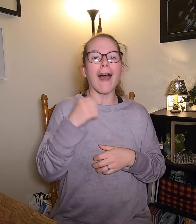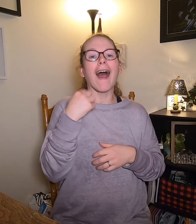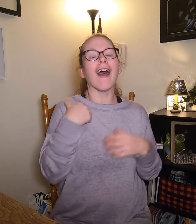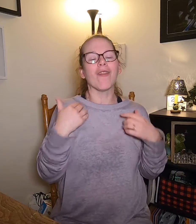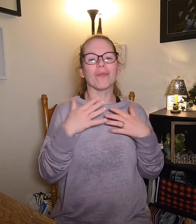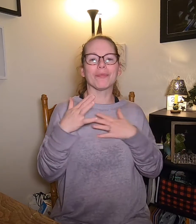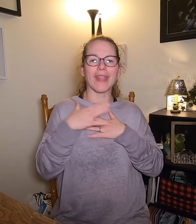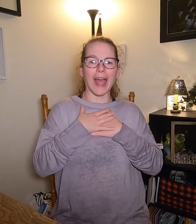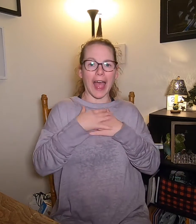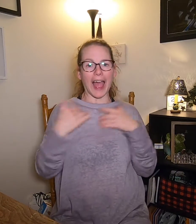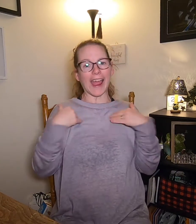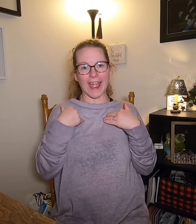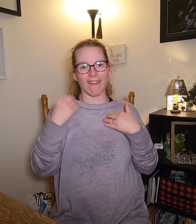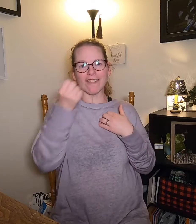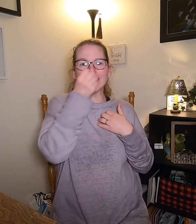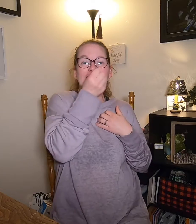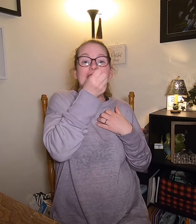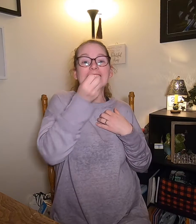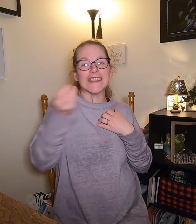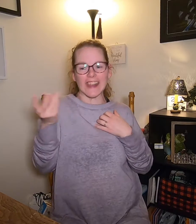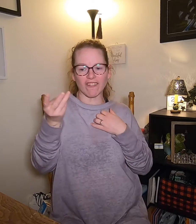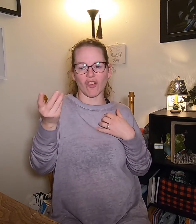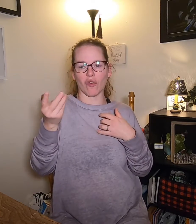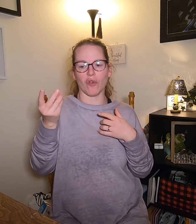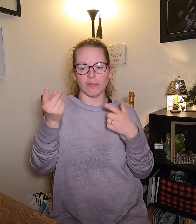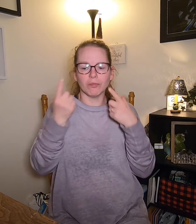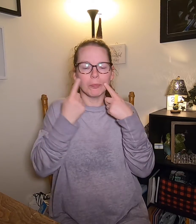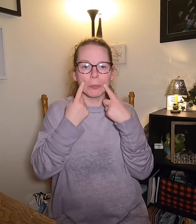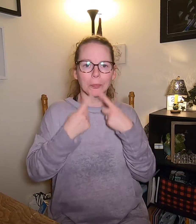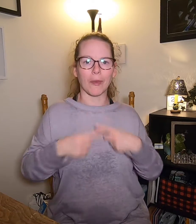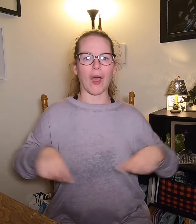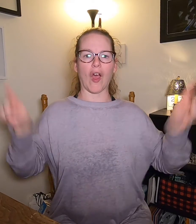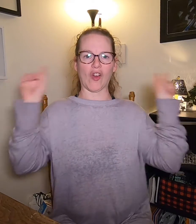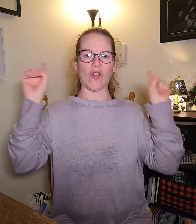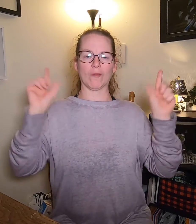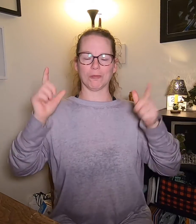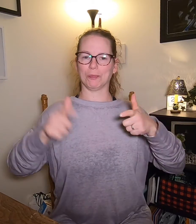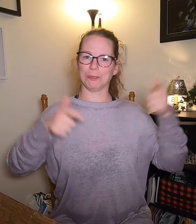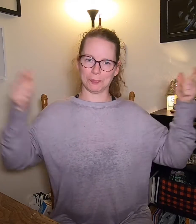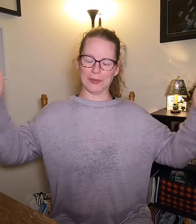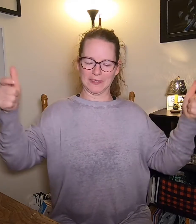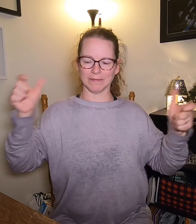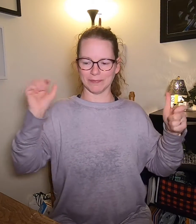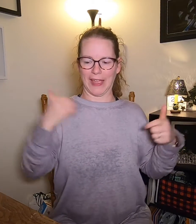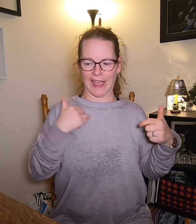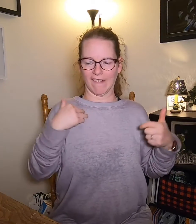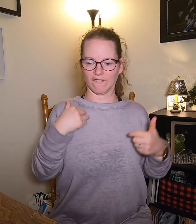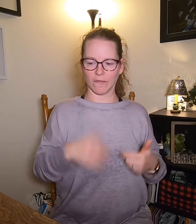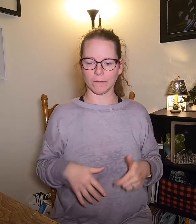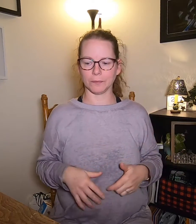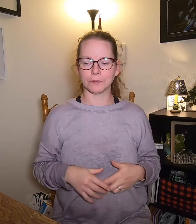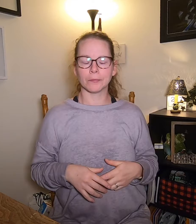I have several BIGGEST accomplishment…